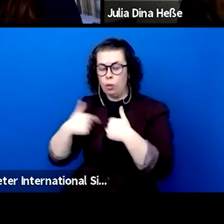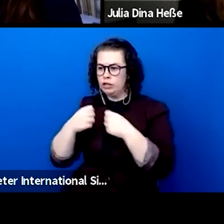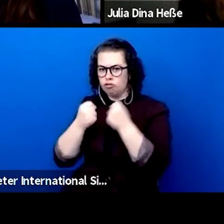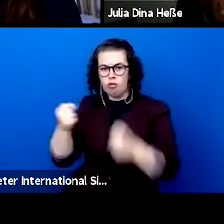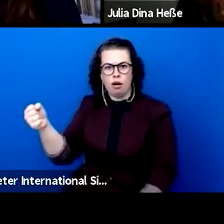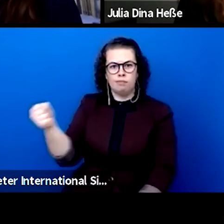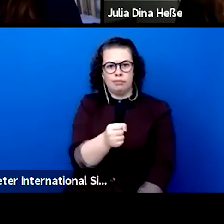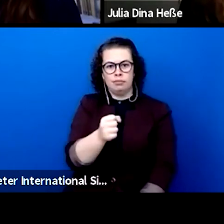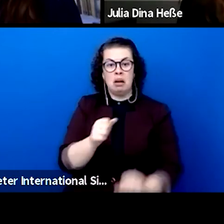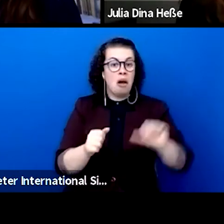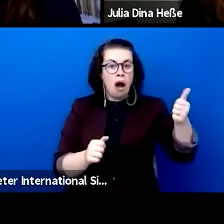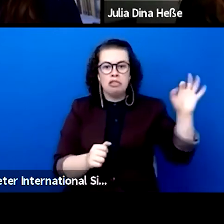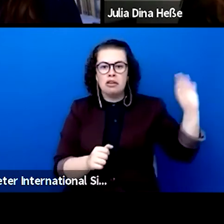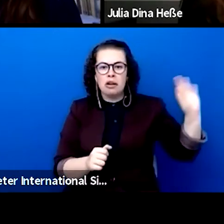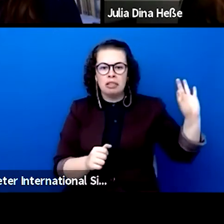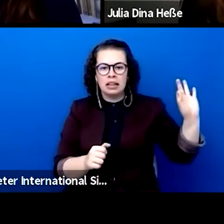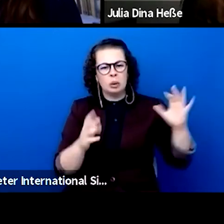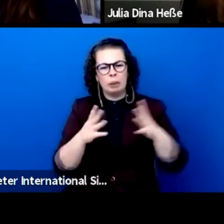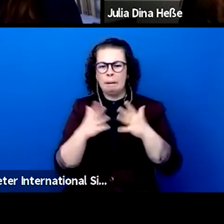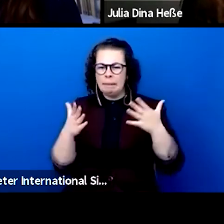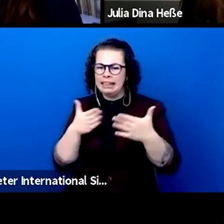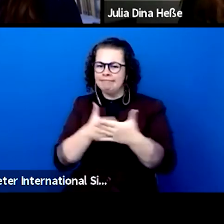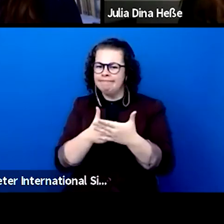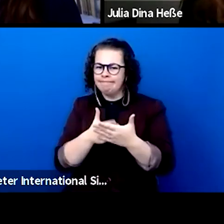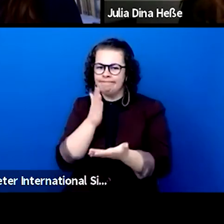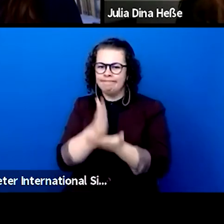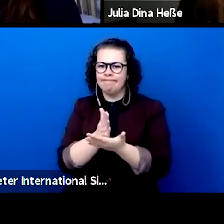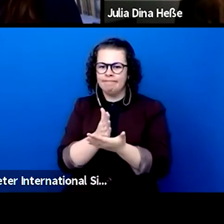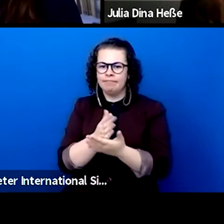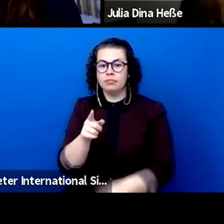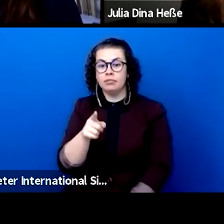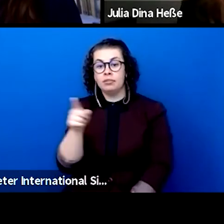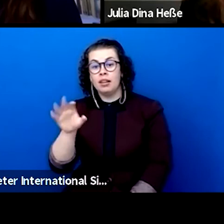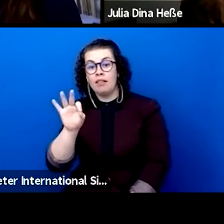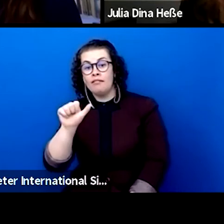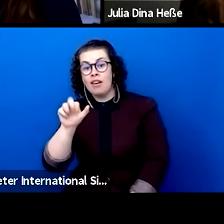on us. Yeah, I also wanted to say something about language because language is also a way of working